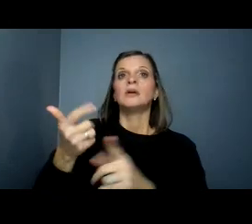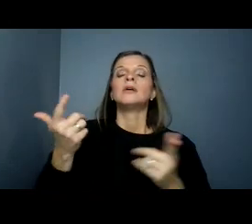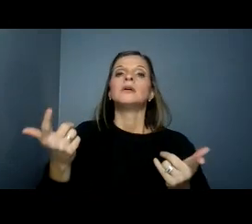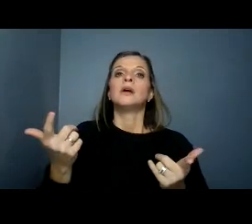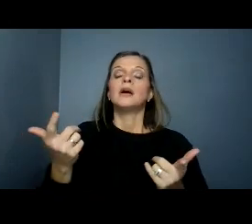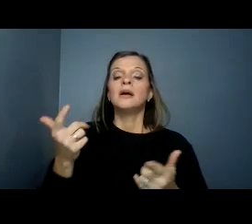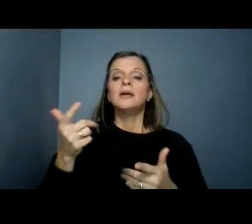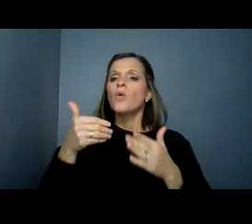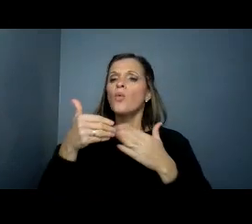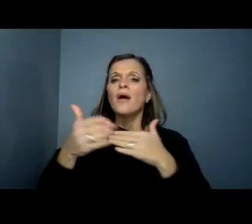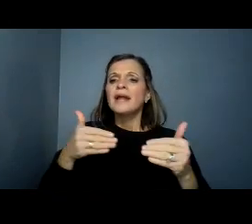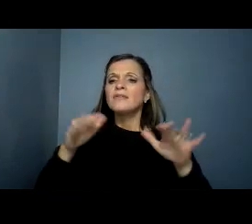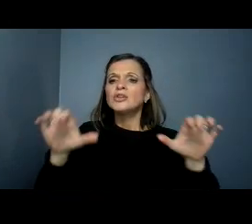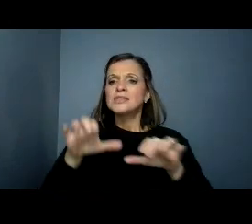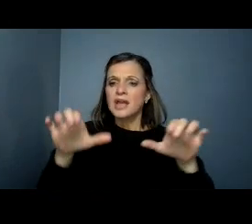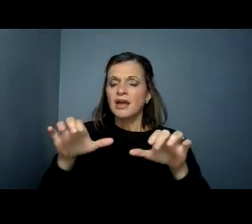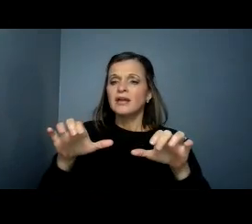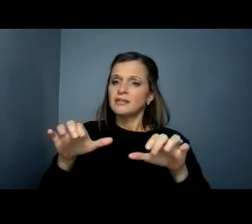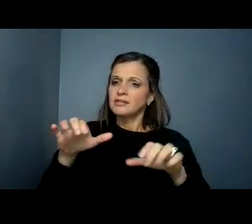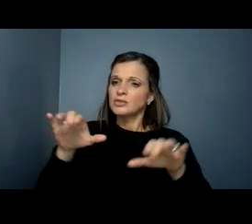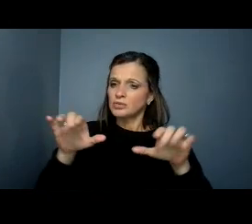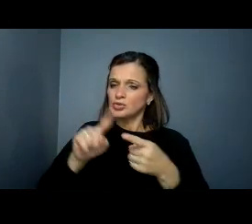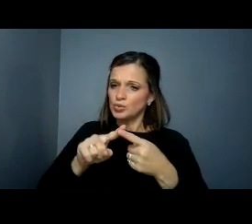it'll work its way out until you get. Sometimes when you get old,